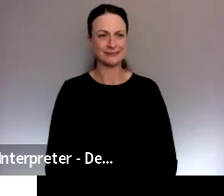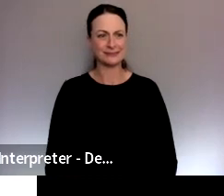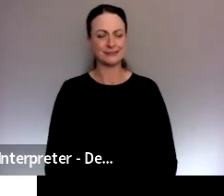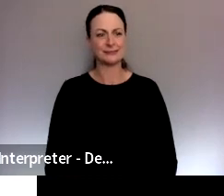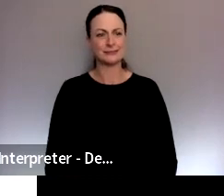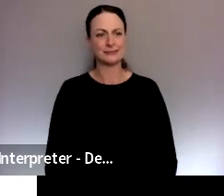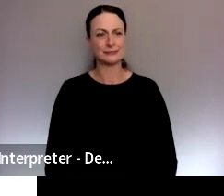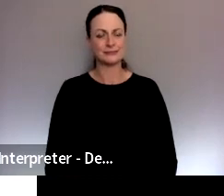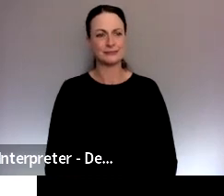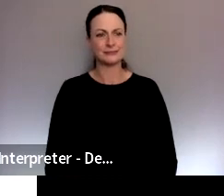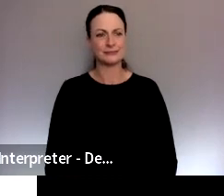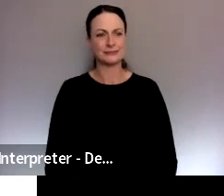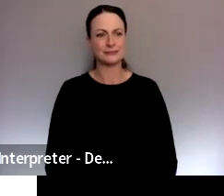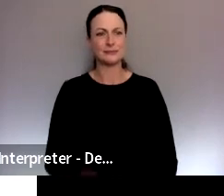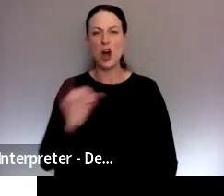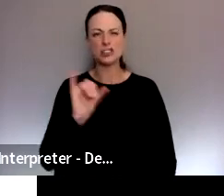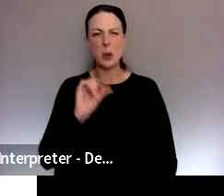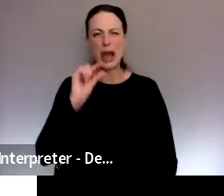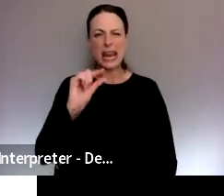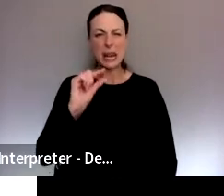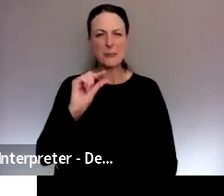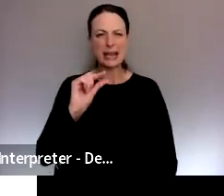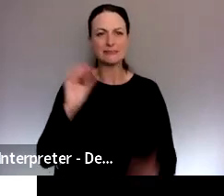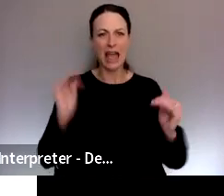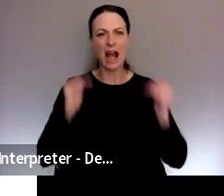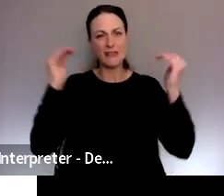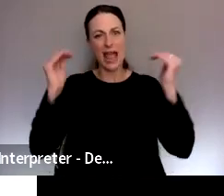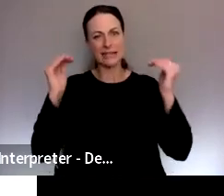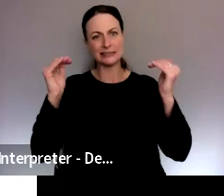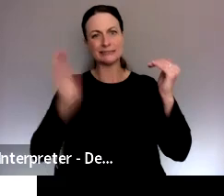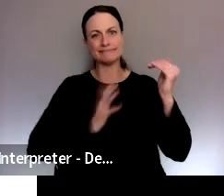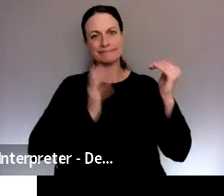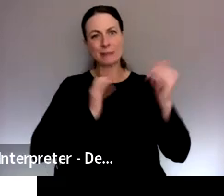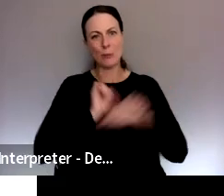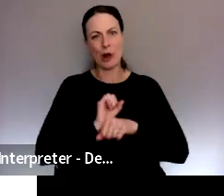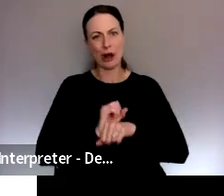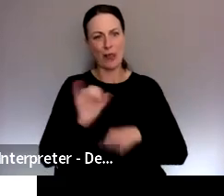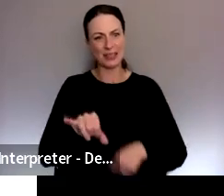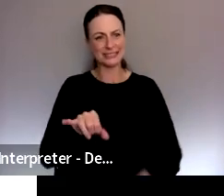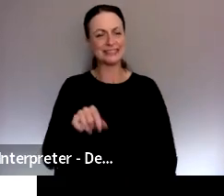So, and then also we've done a little bit advanced work on this. We went in